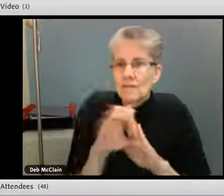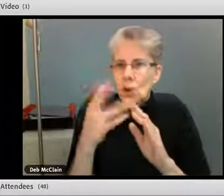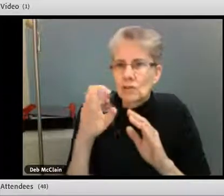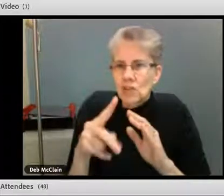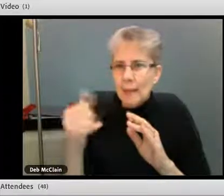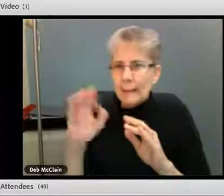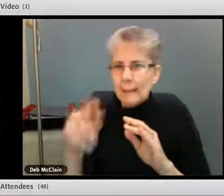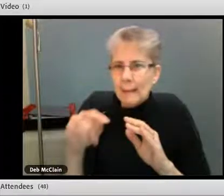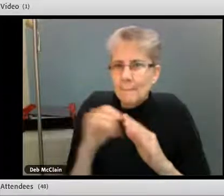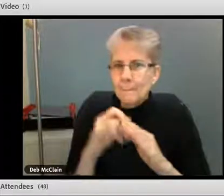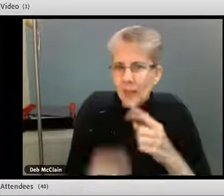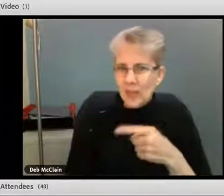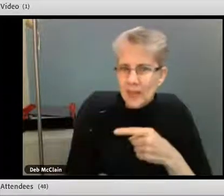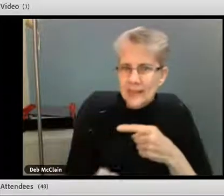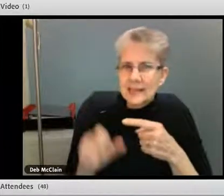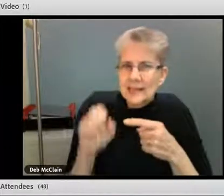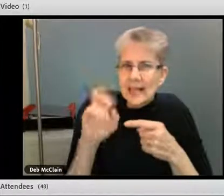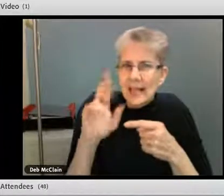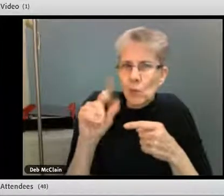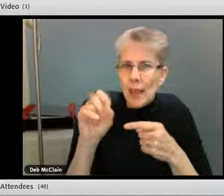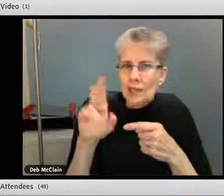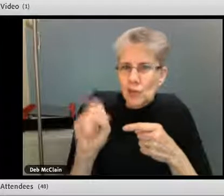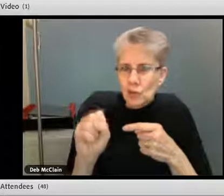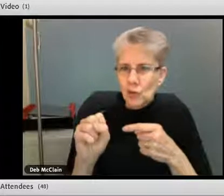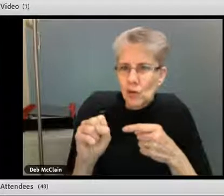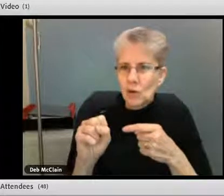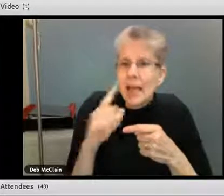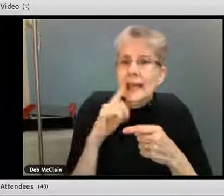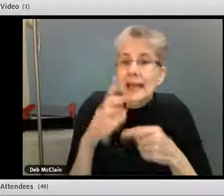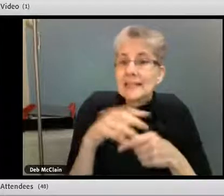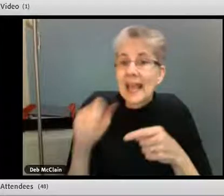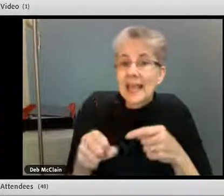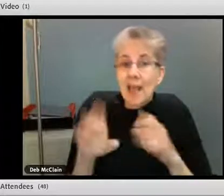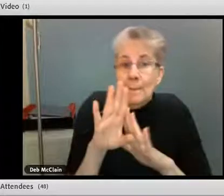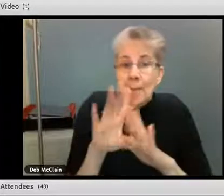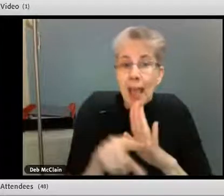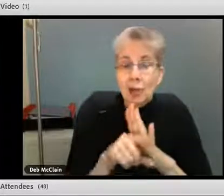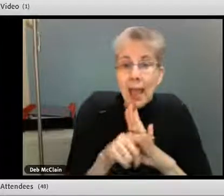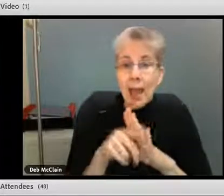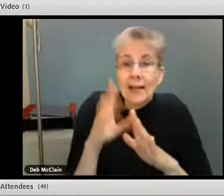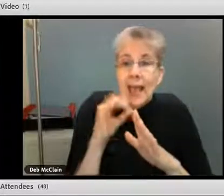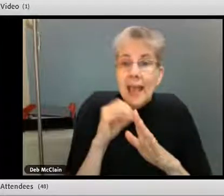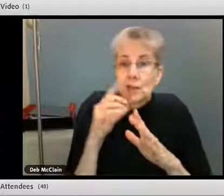The eraser can help you just take out the background, and it's in Elements, as well. For example, this photo,